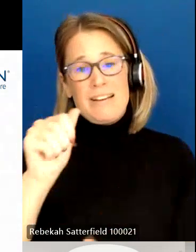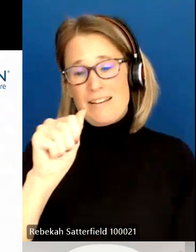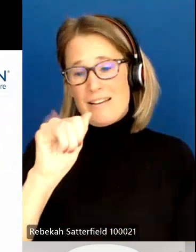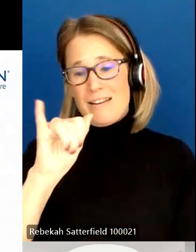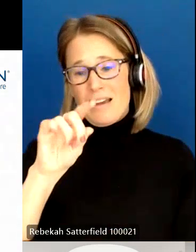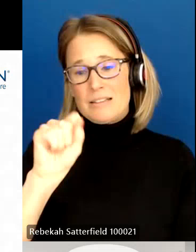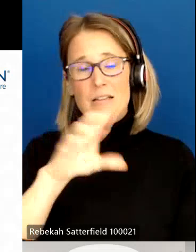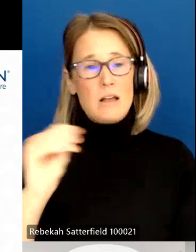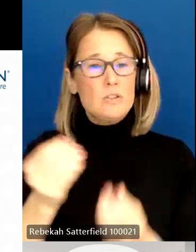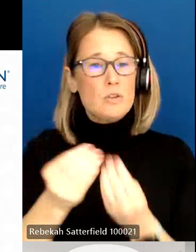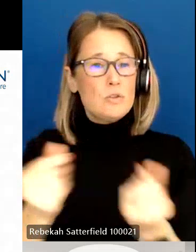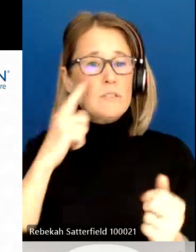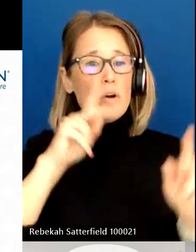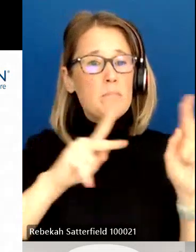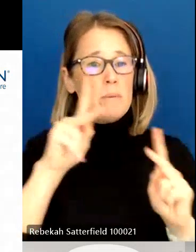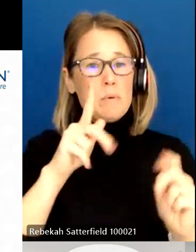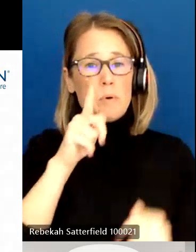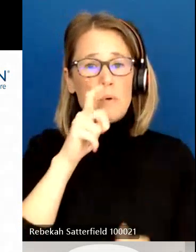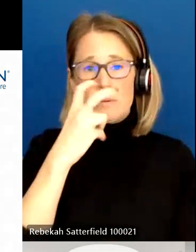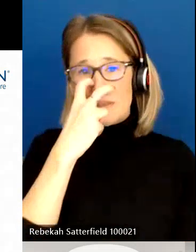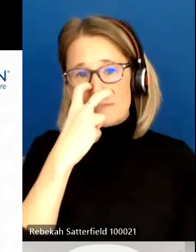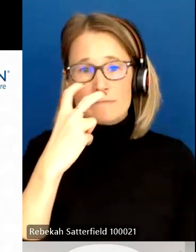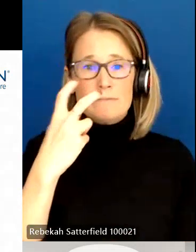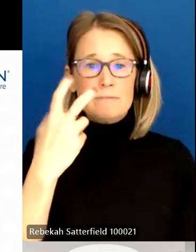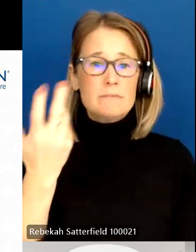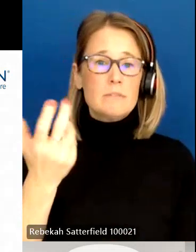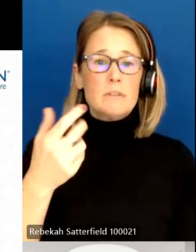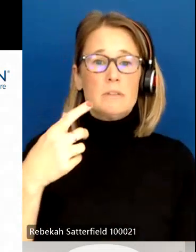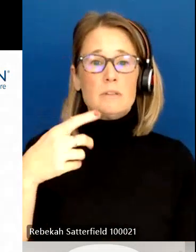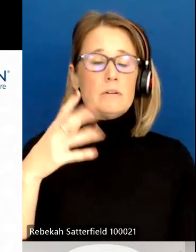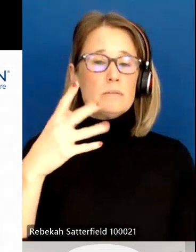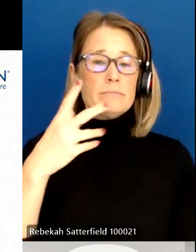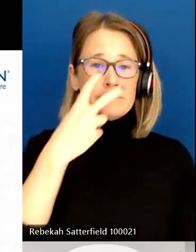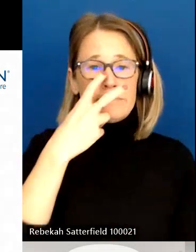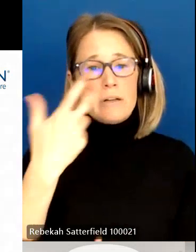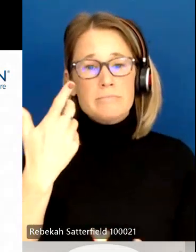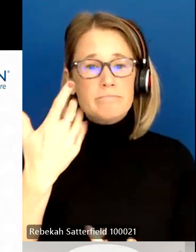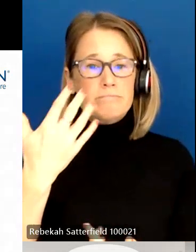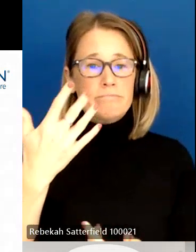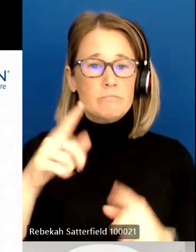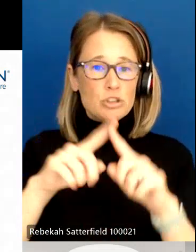have visual disabilities so uh screen reader compatibility um technology for